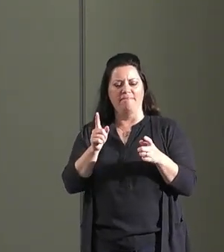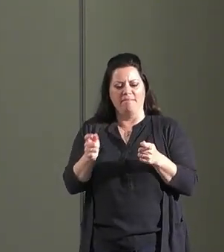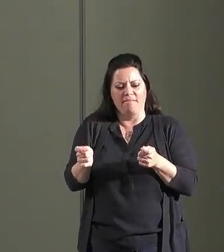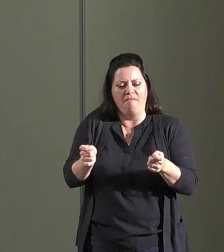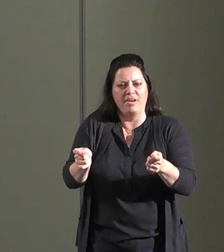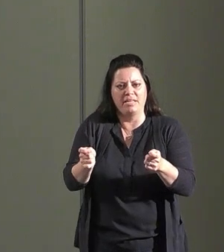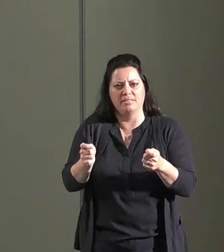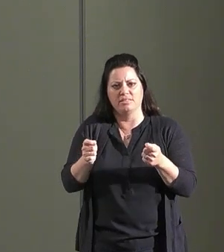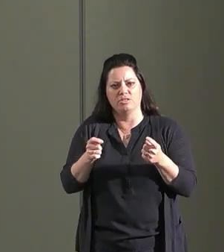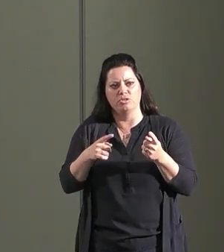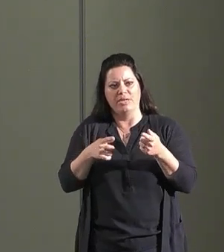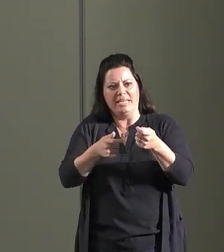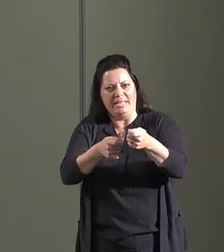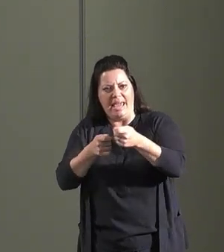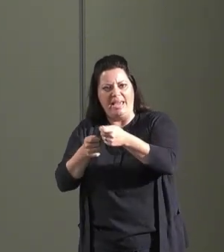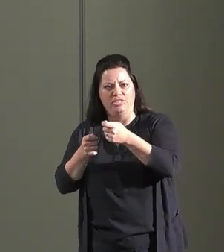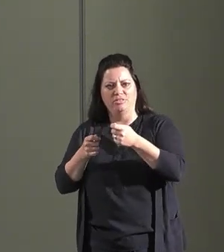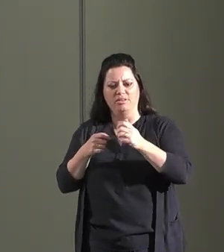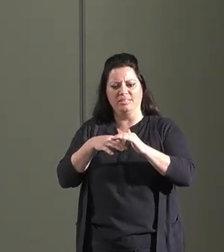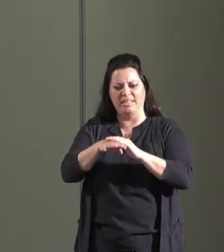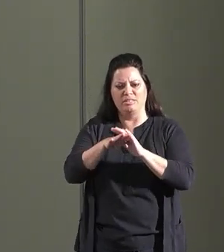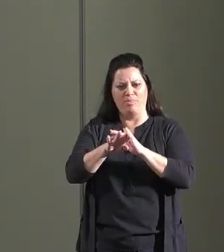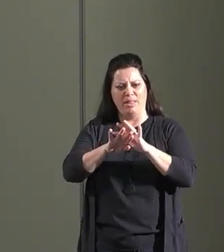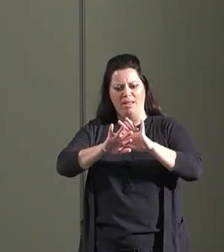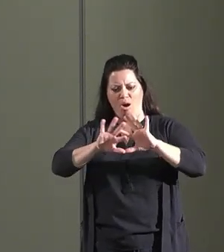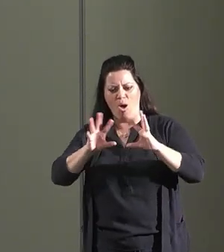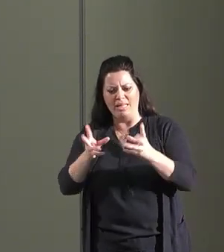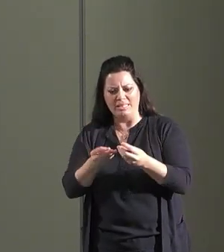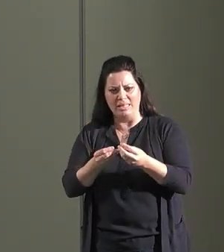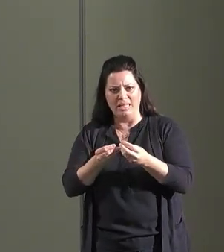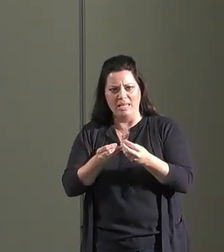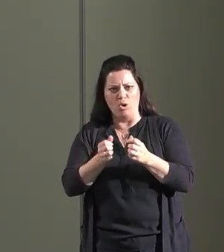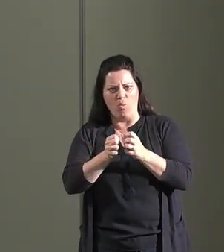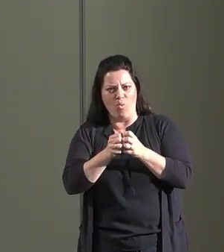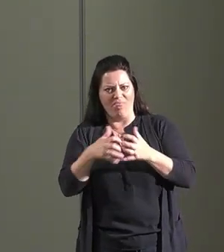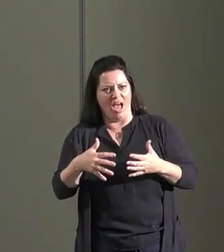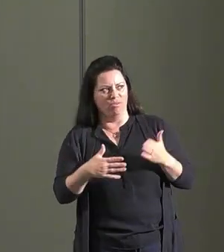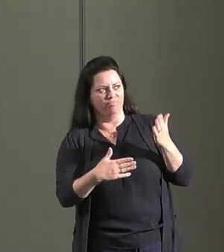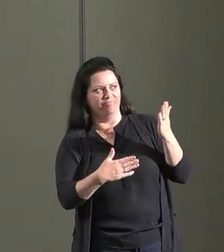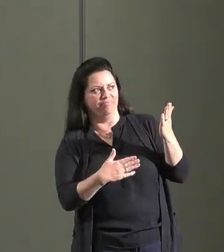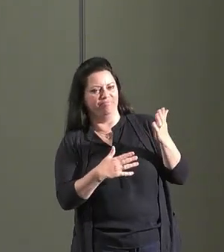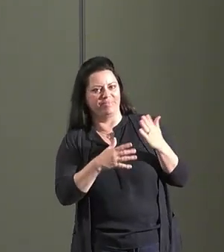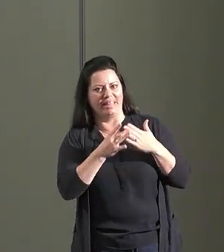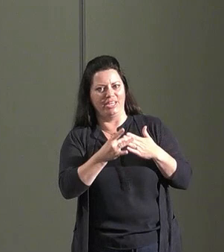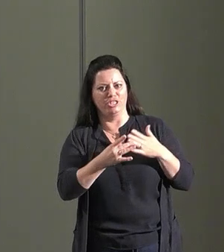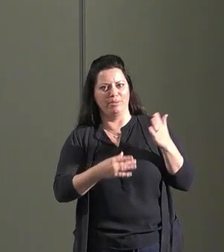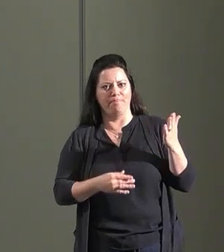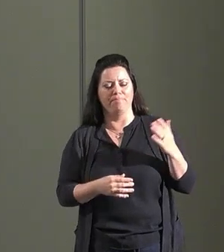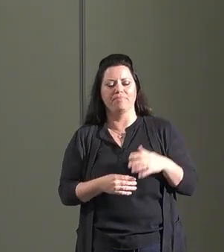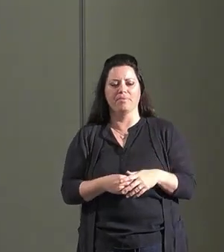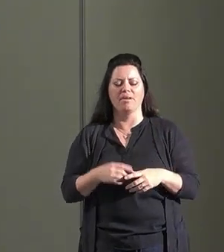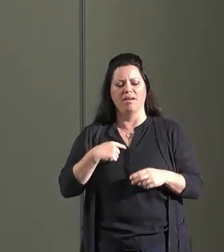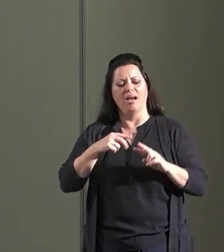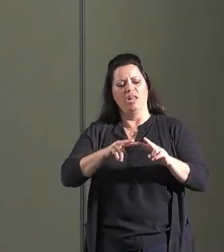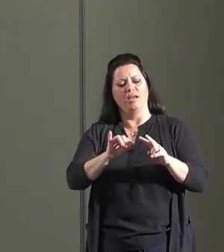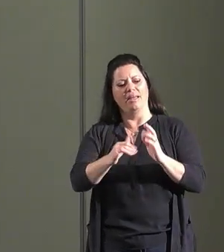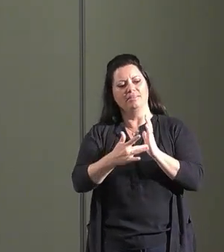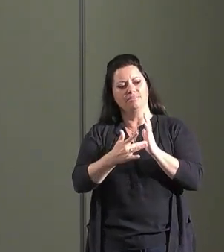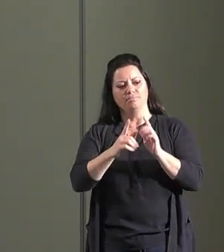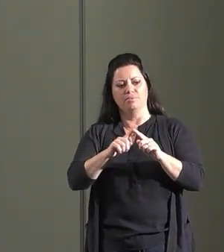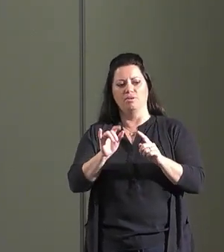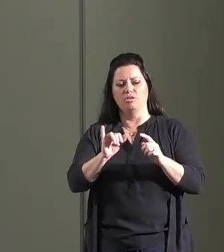engage accessibility holistically without the leadership piece. The technical crossover the